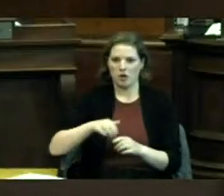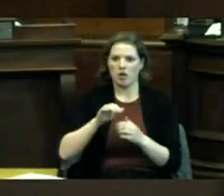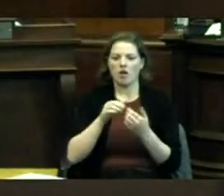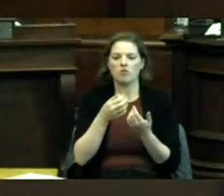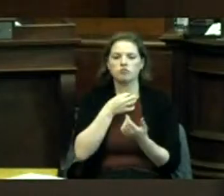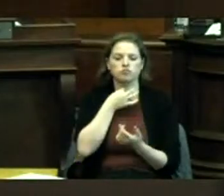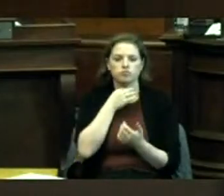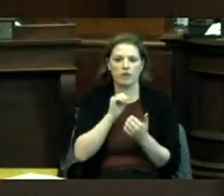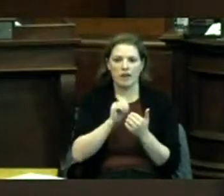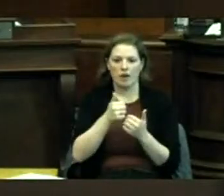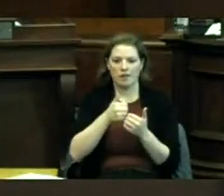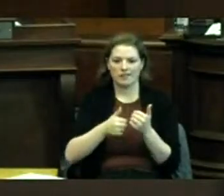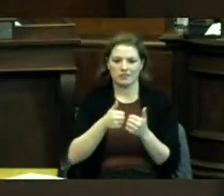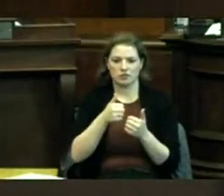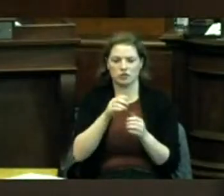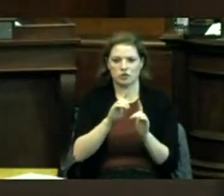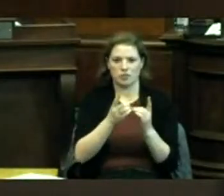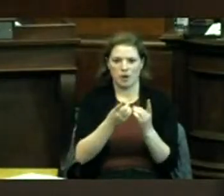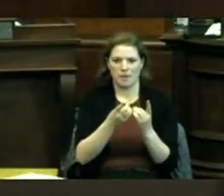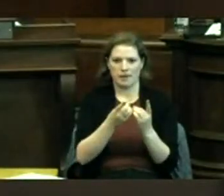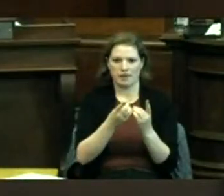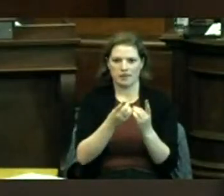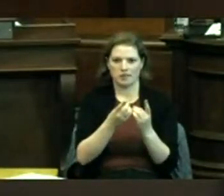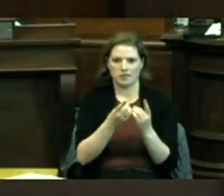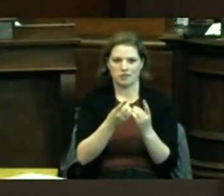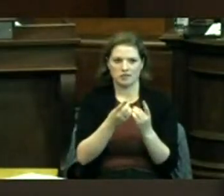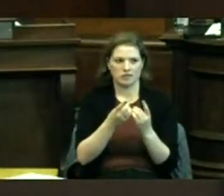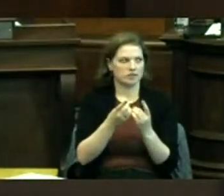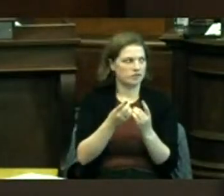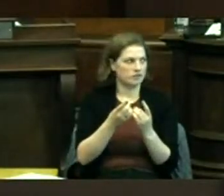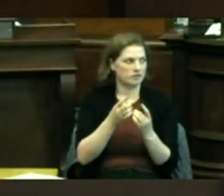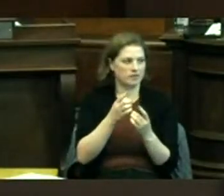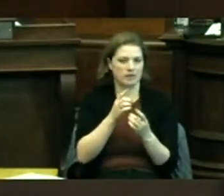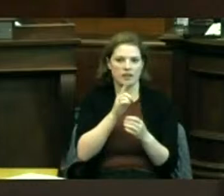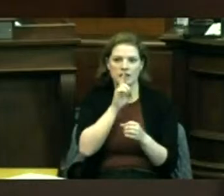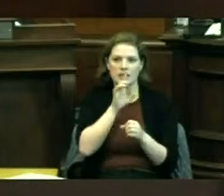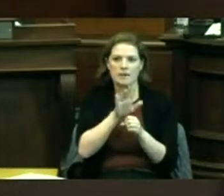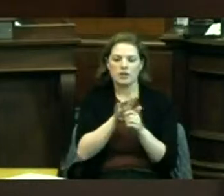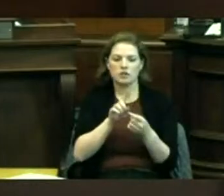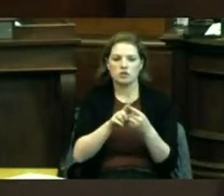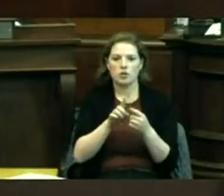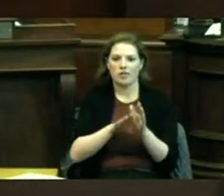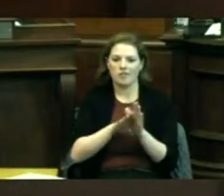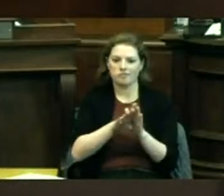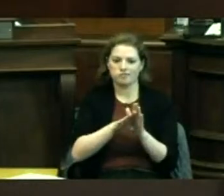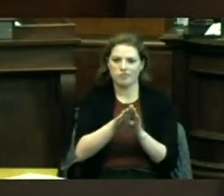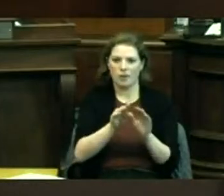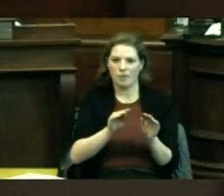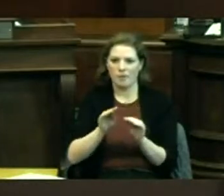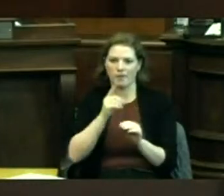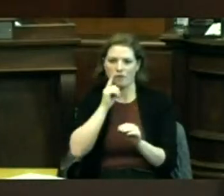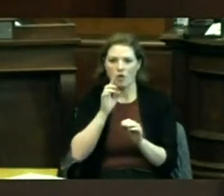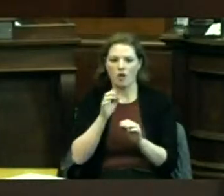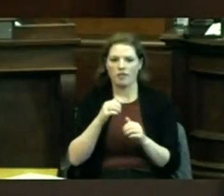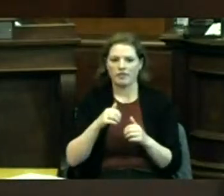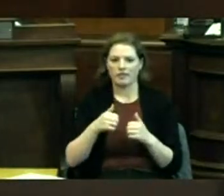administration a survey and the mayor on how each department to